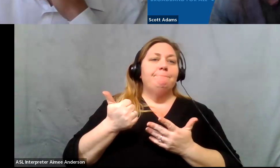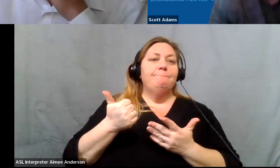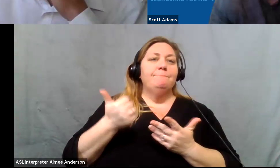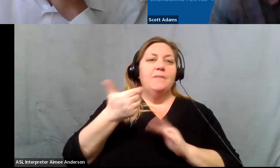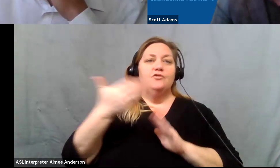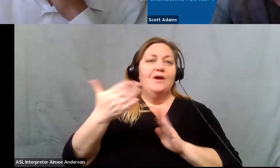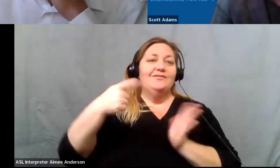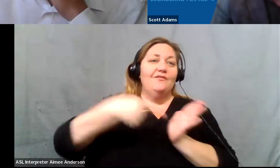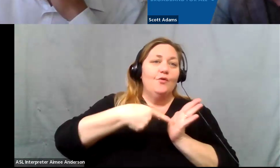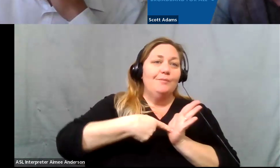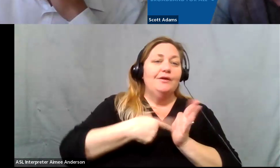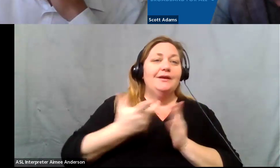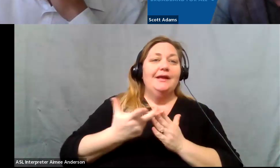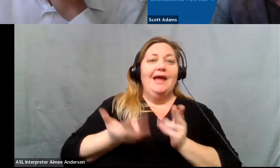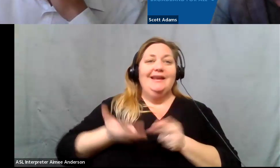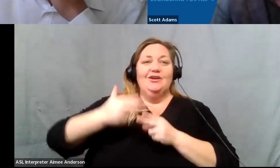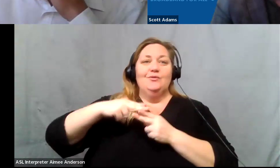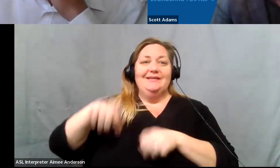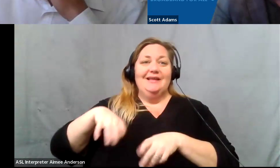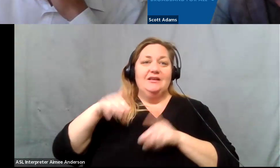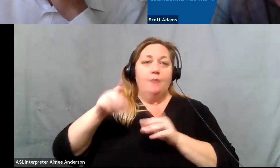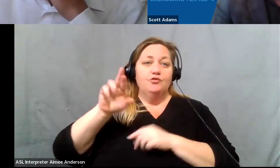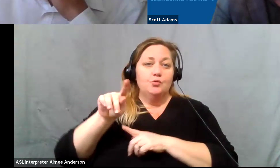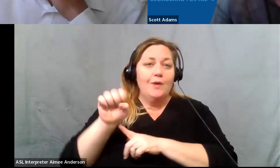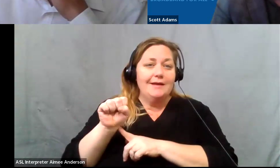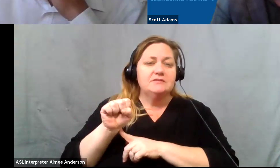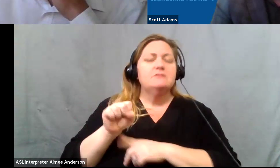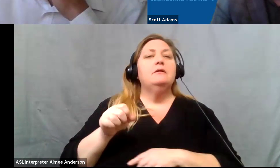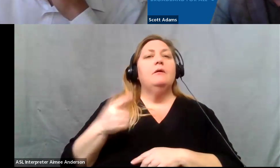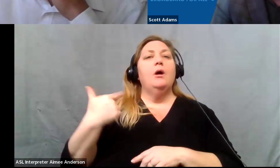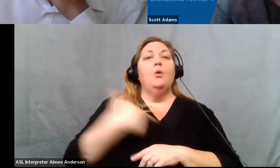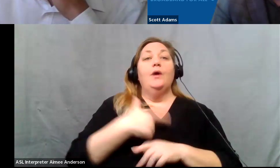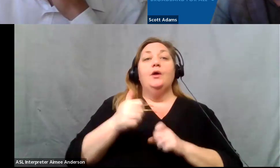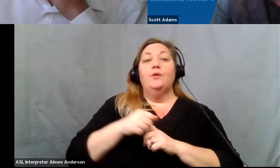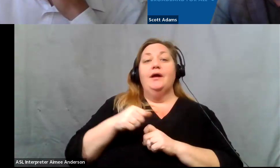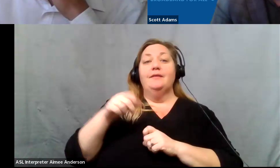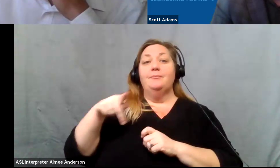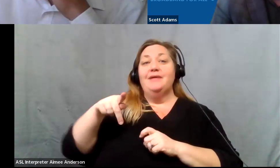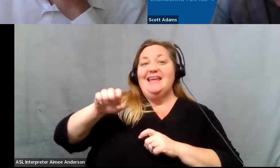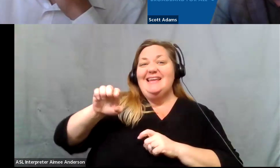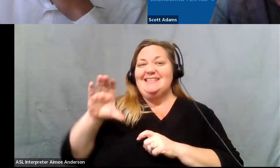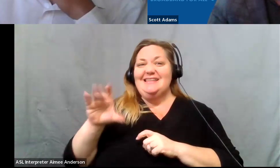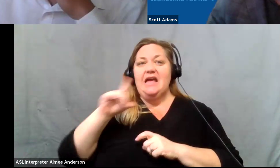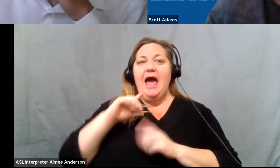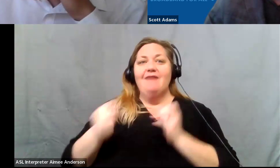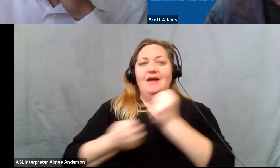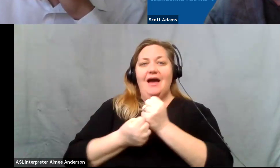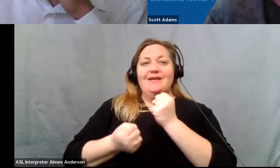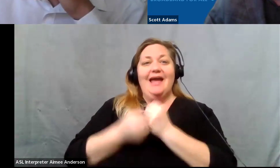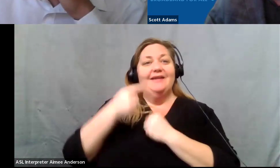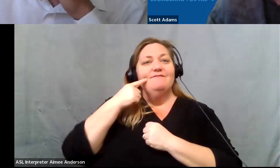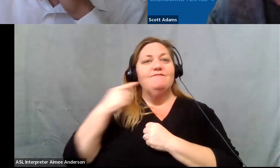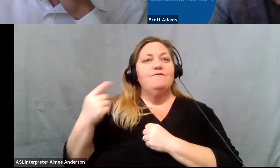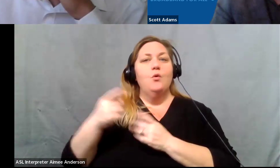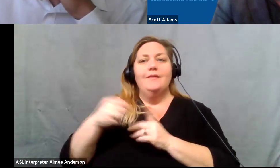increase adoption rates. We, along with the CPUC, I've advocated for the extension